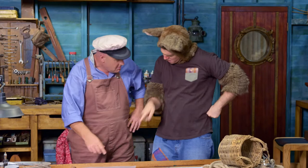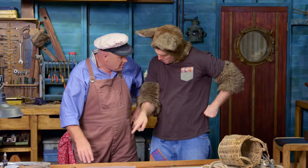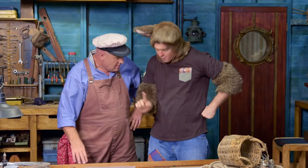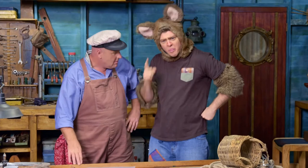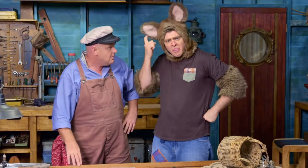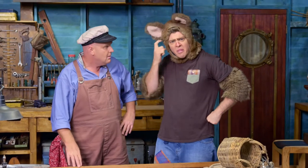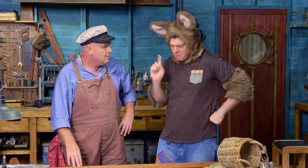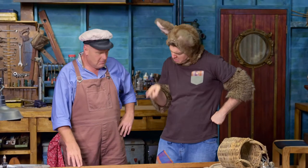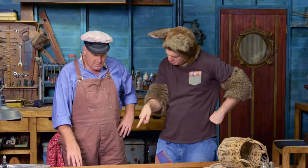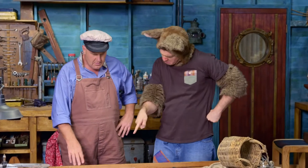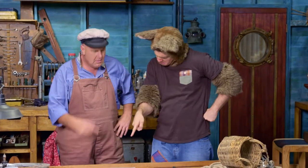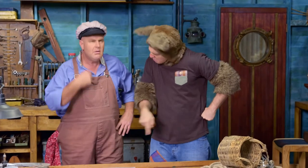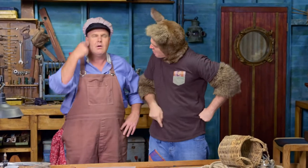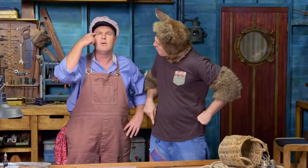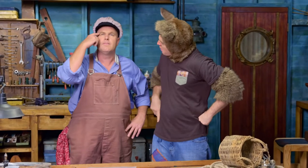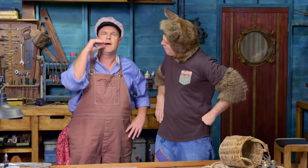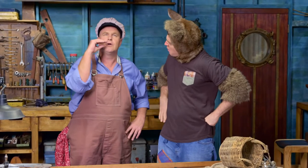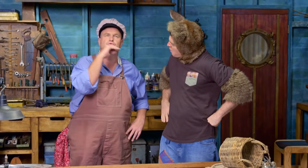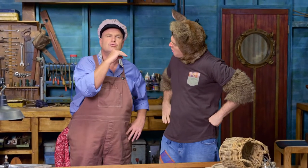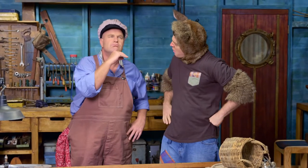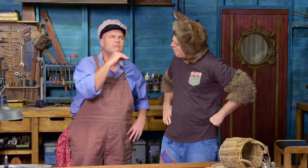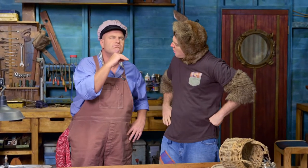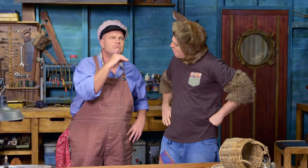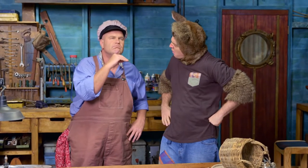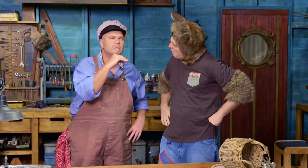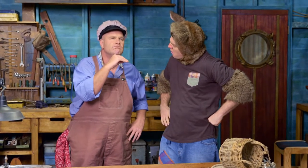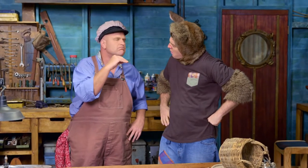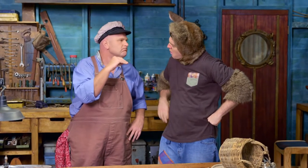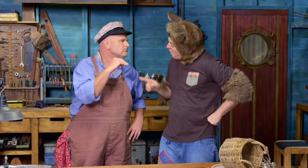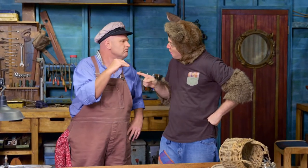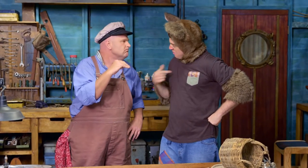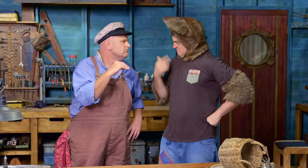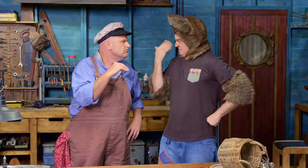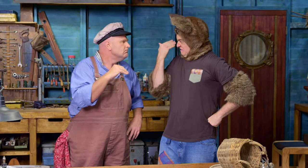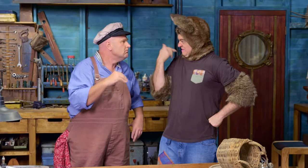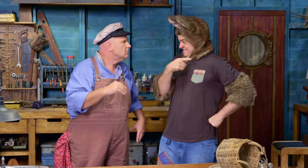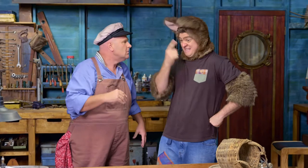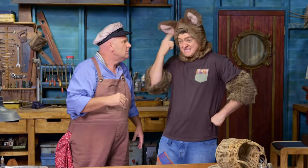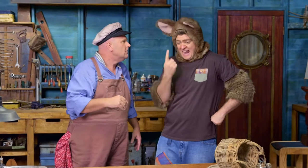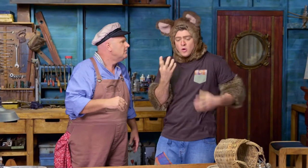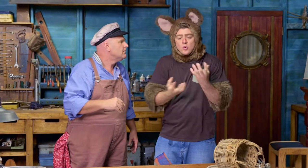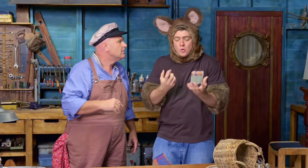Skip, what are you thinking about? I was thinking about lunch. We've just had lunch.